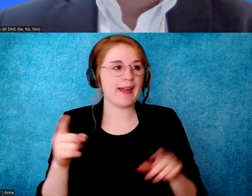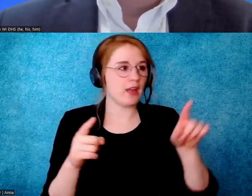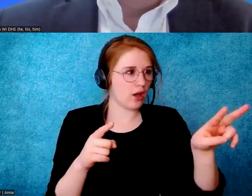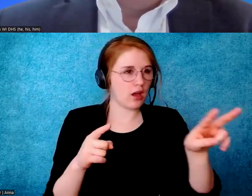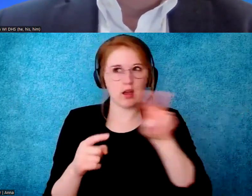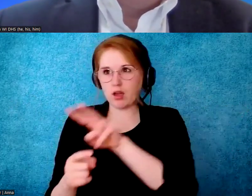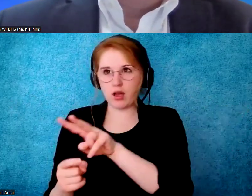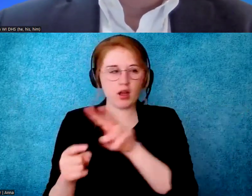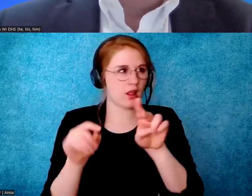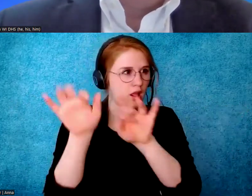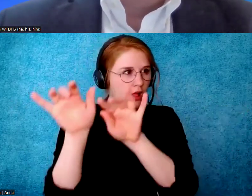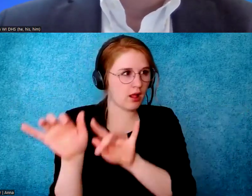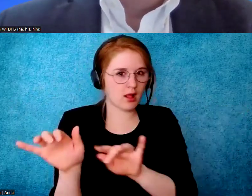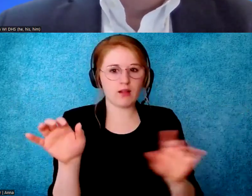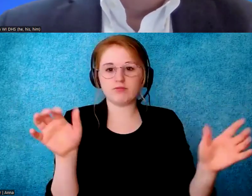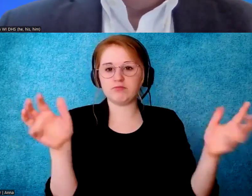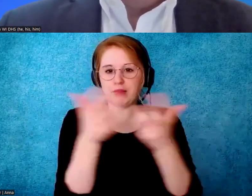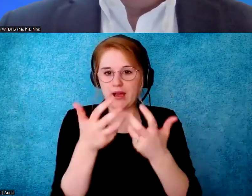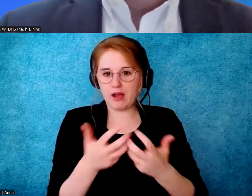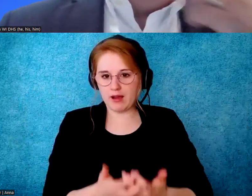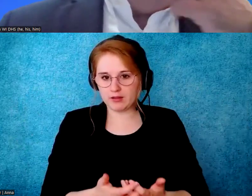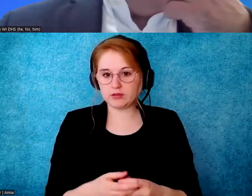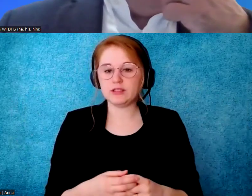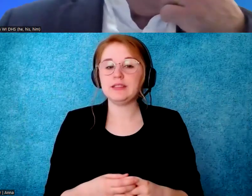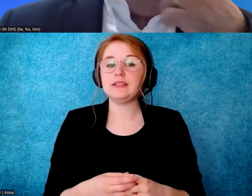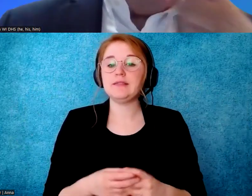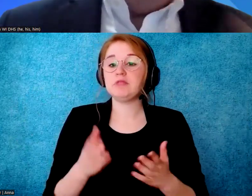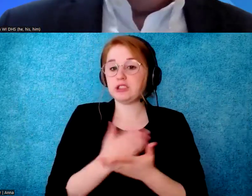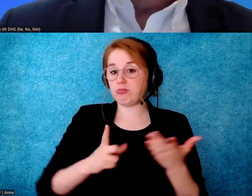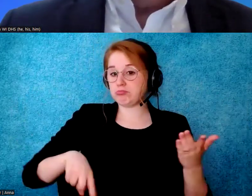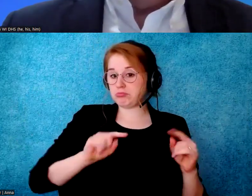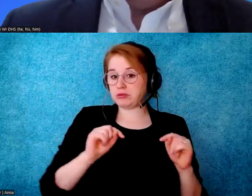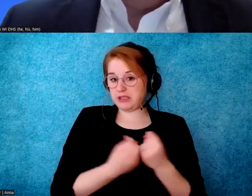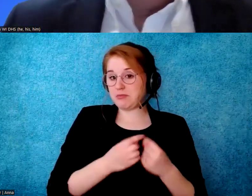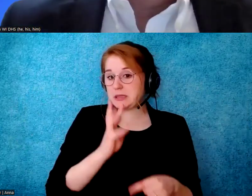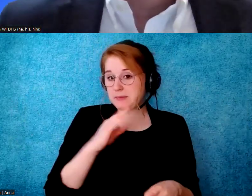based upon the English equivalent. Some of our team speak Spanish,